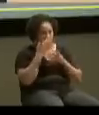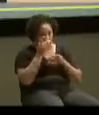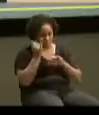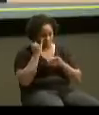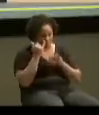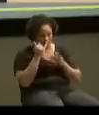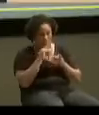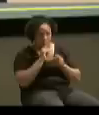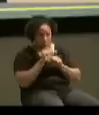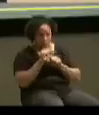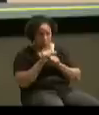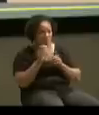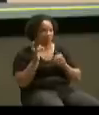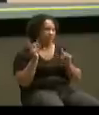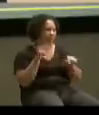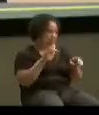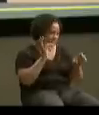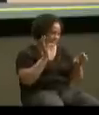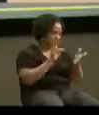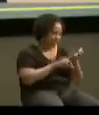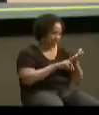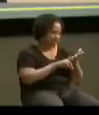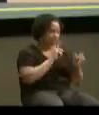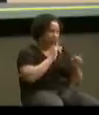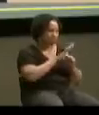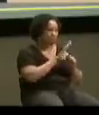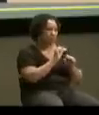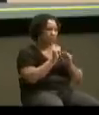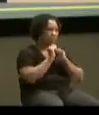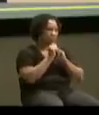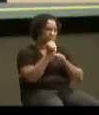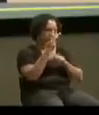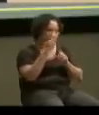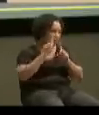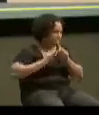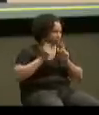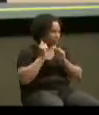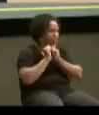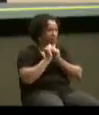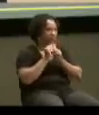DOING THIS COME ON IN, SIGN THAT PROMISE AND WE WORK WITH YOU